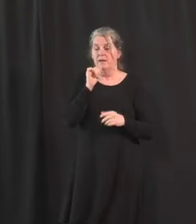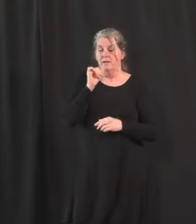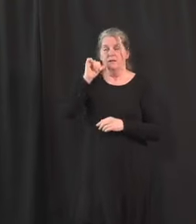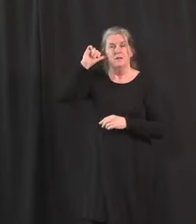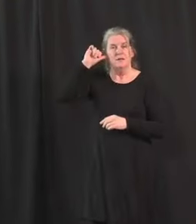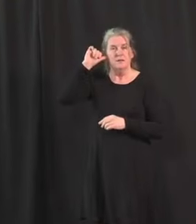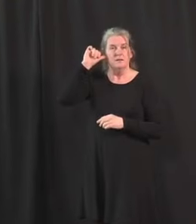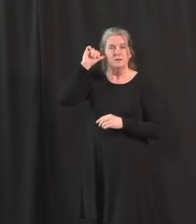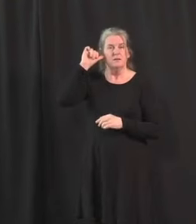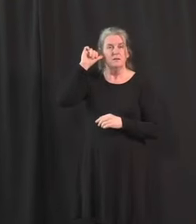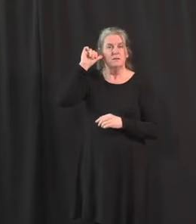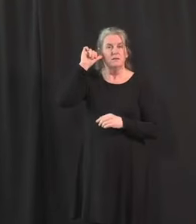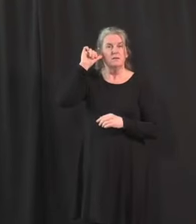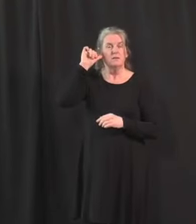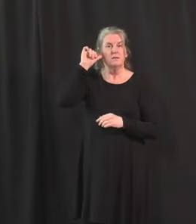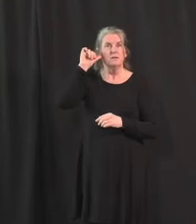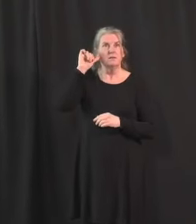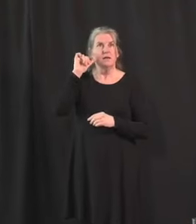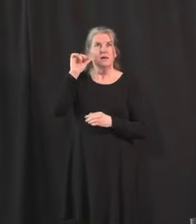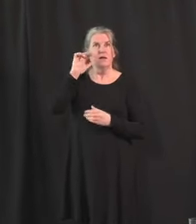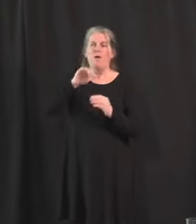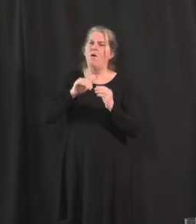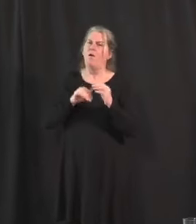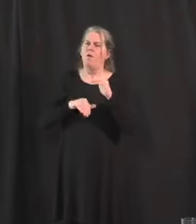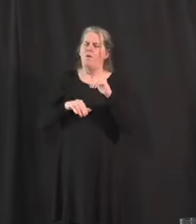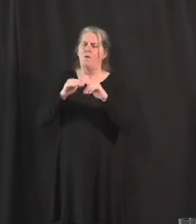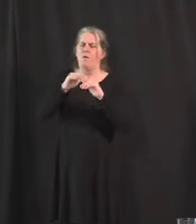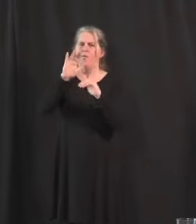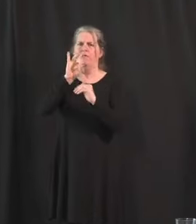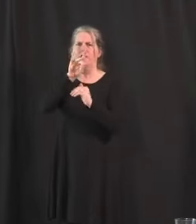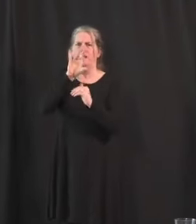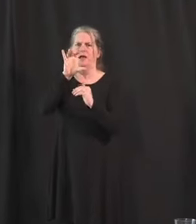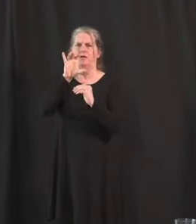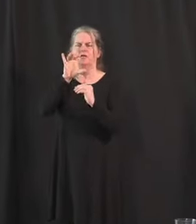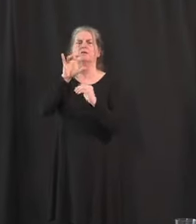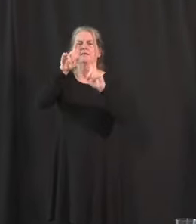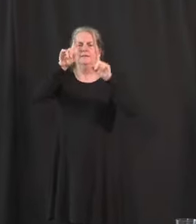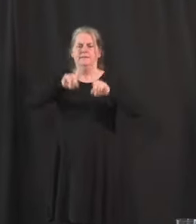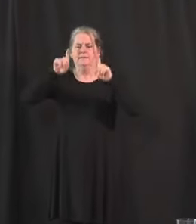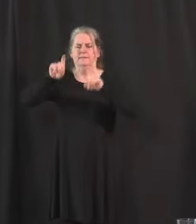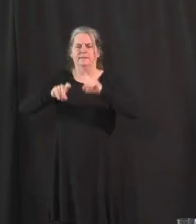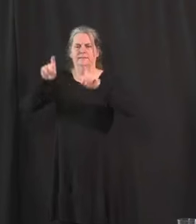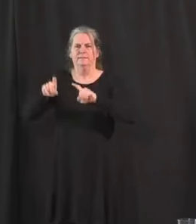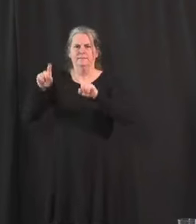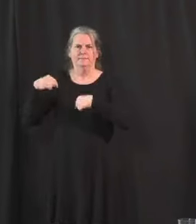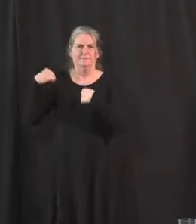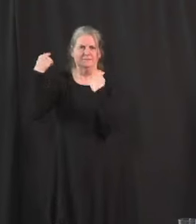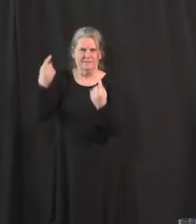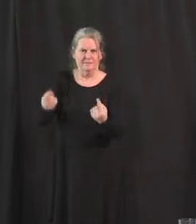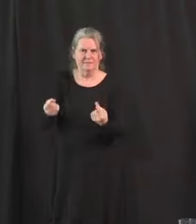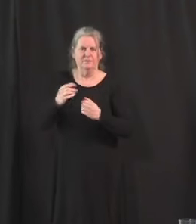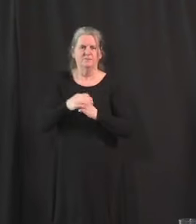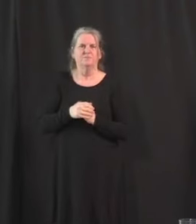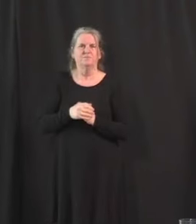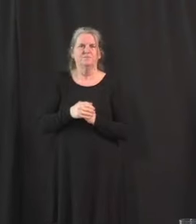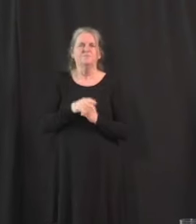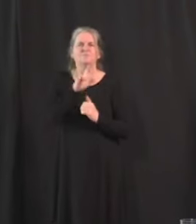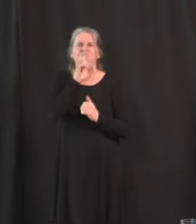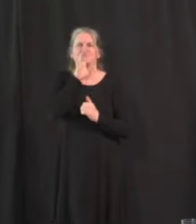WELL OVER 800 TESTS. [ Speaking in French,